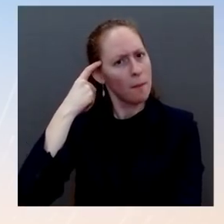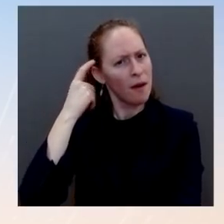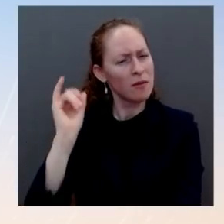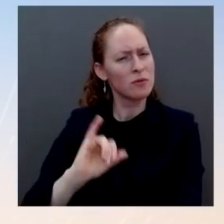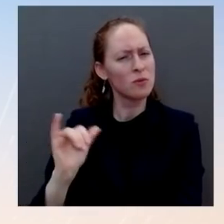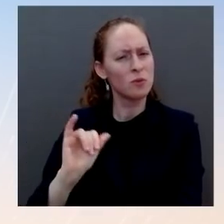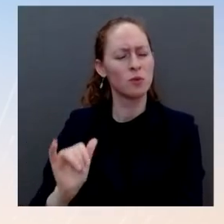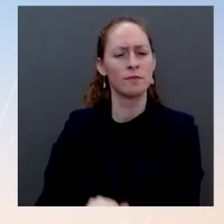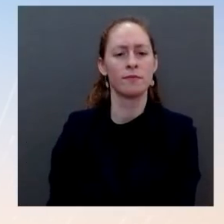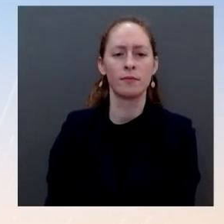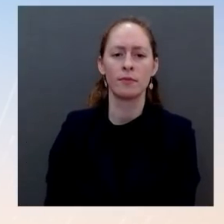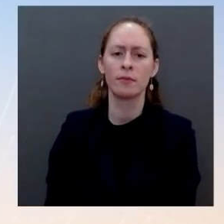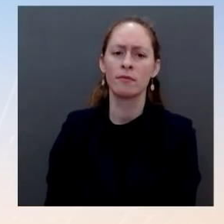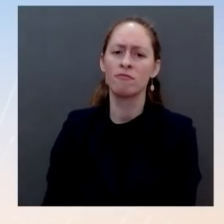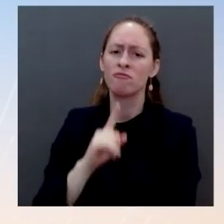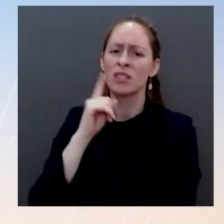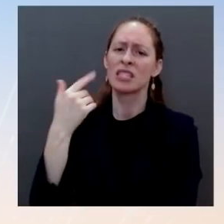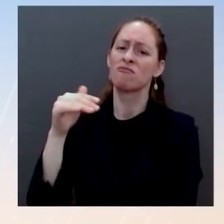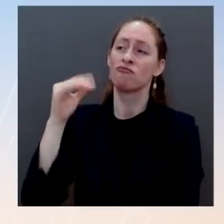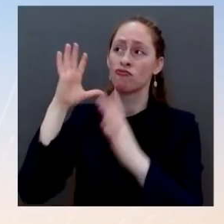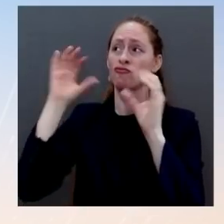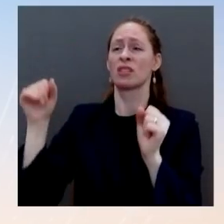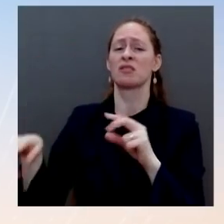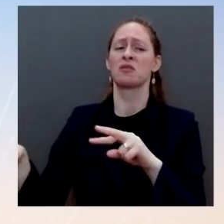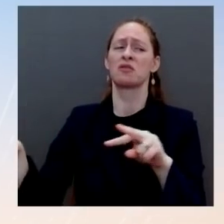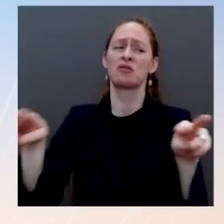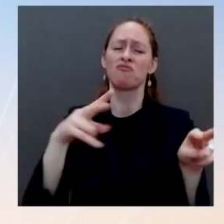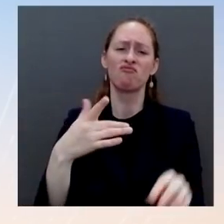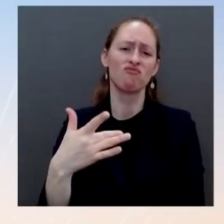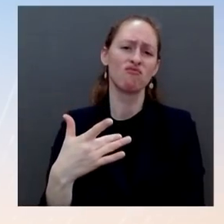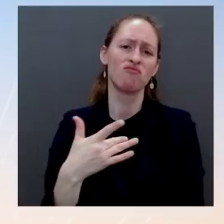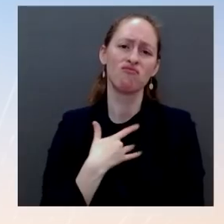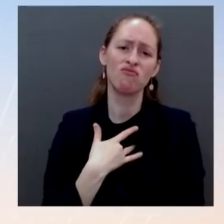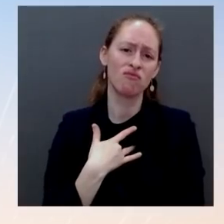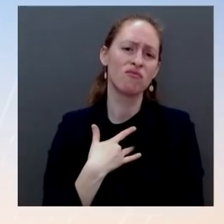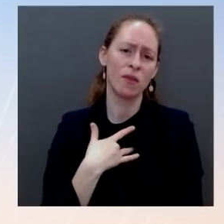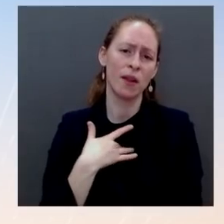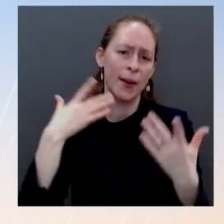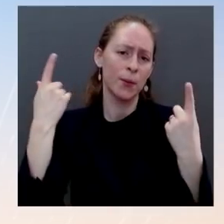of not allowing this day to be buried in history, and he said that in his speech today.